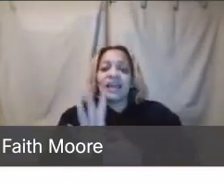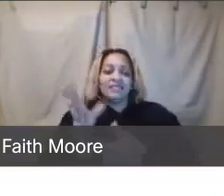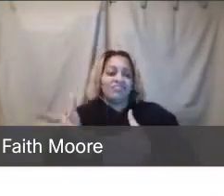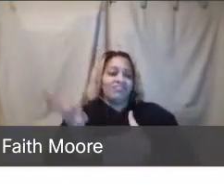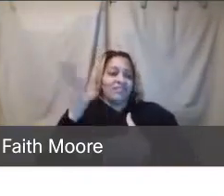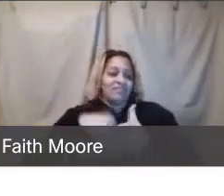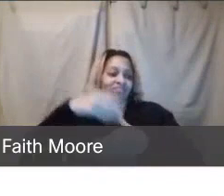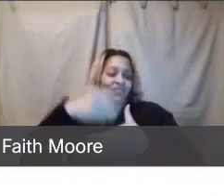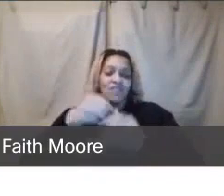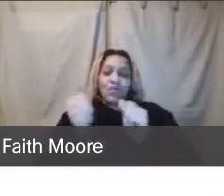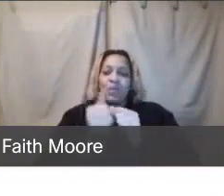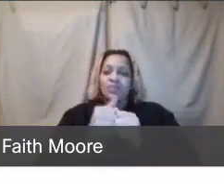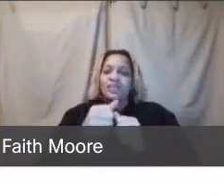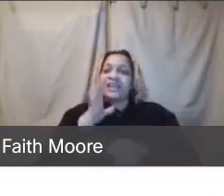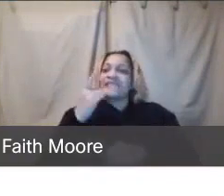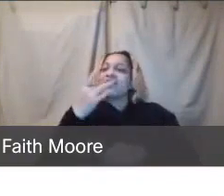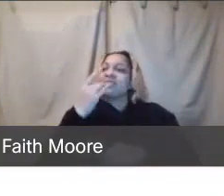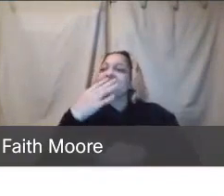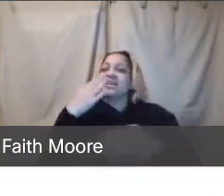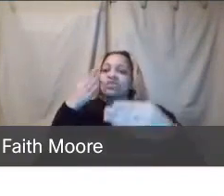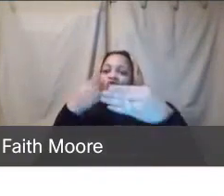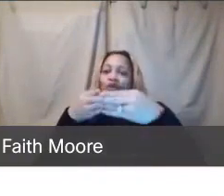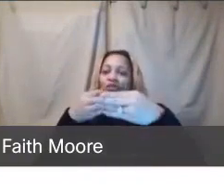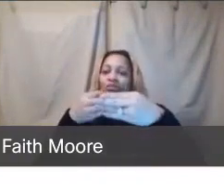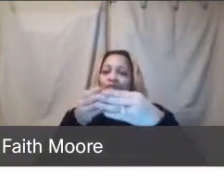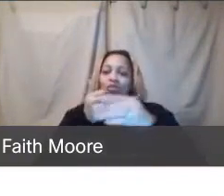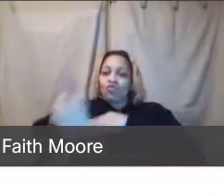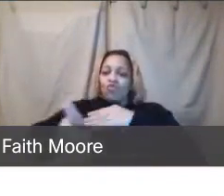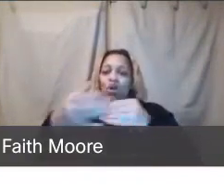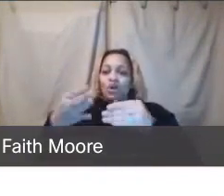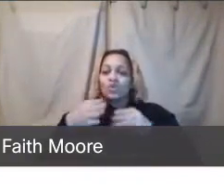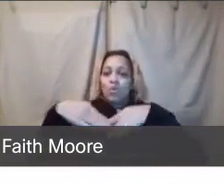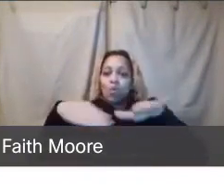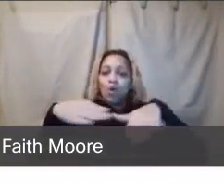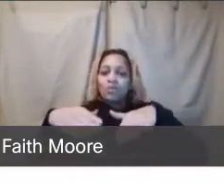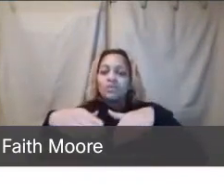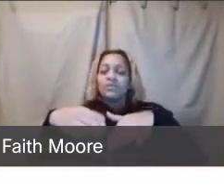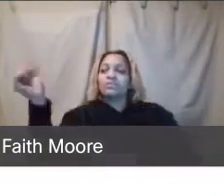Oh, I see. So you make it the right right? The cross rocket E space and.